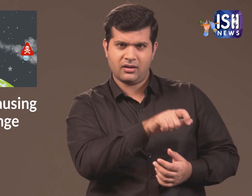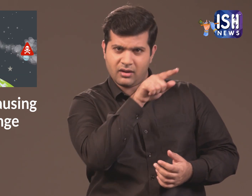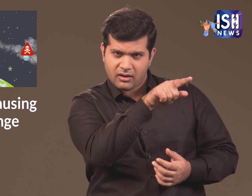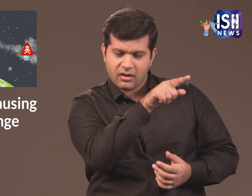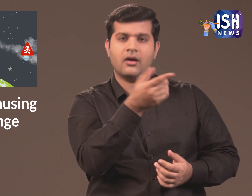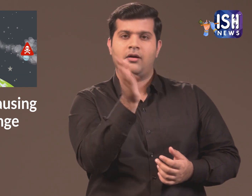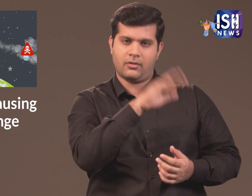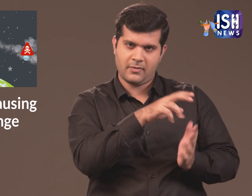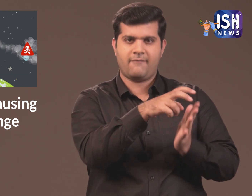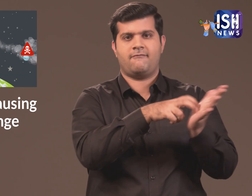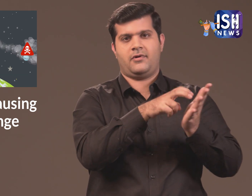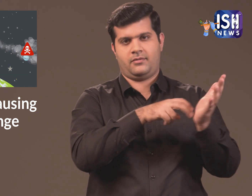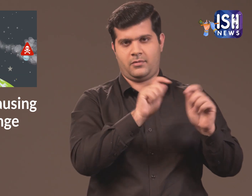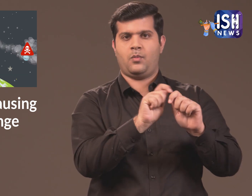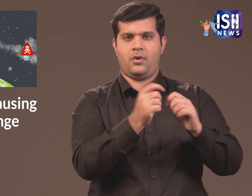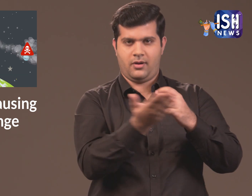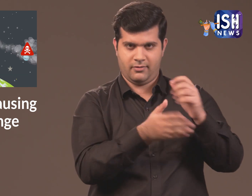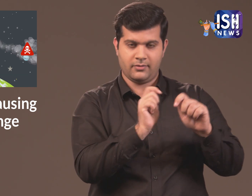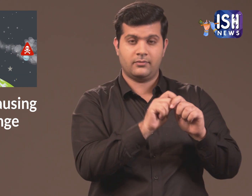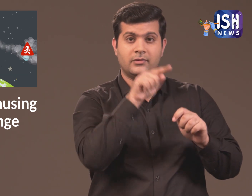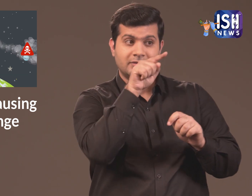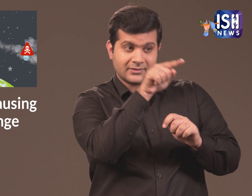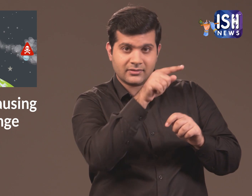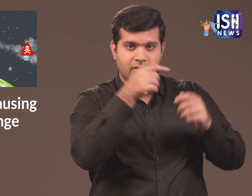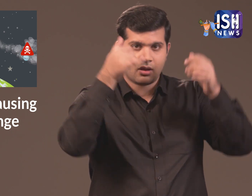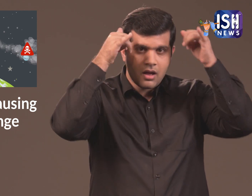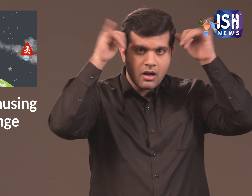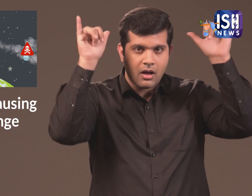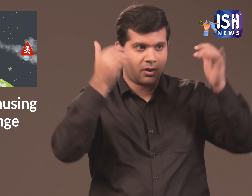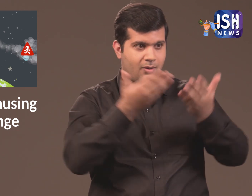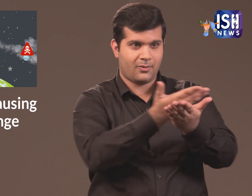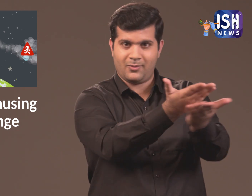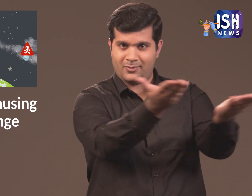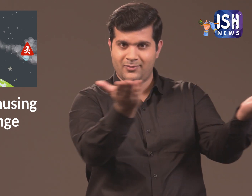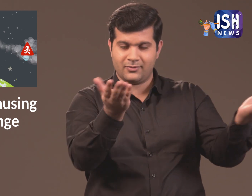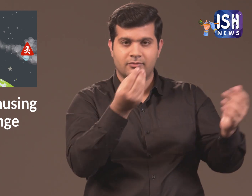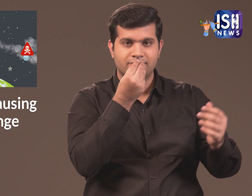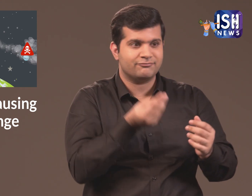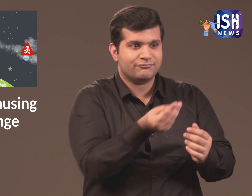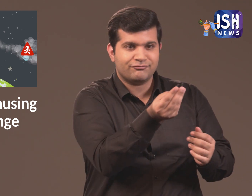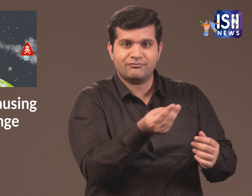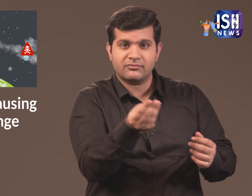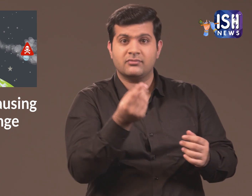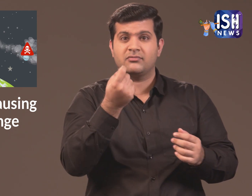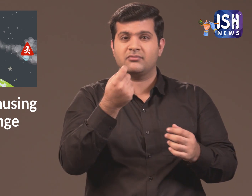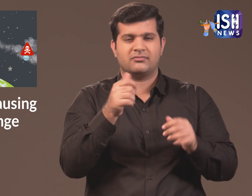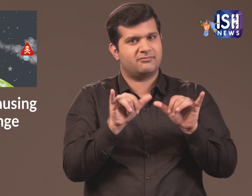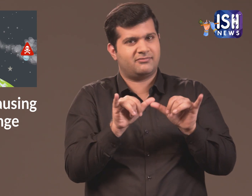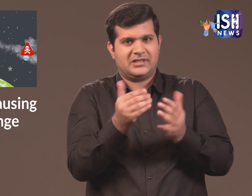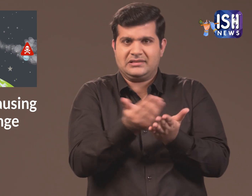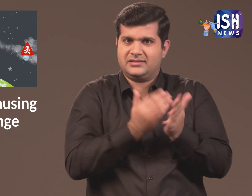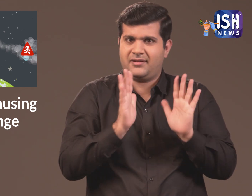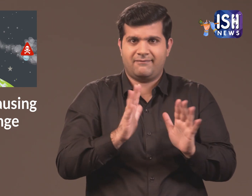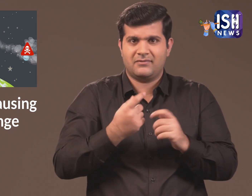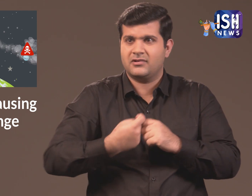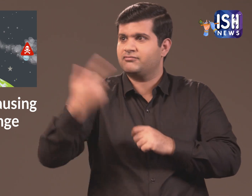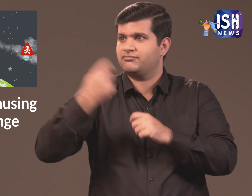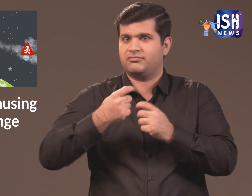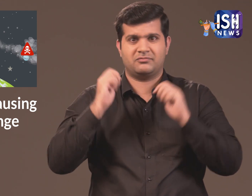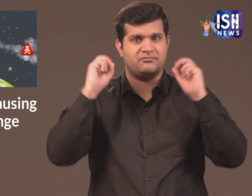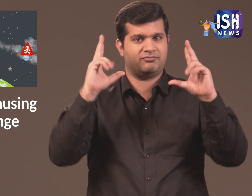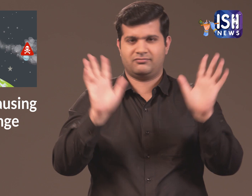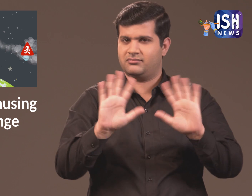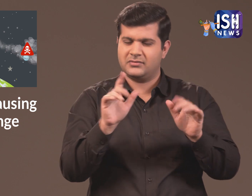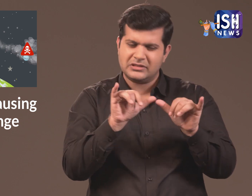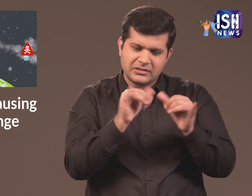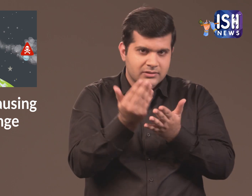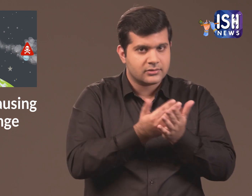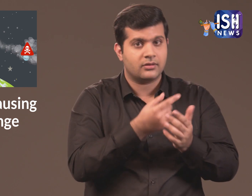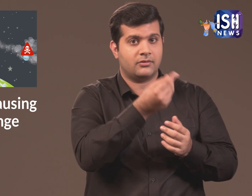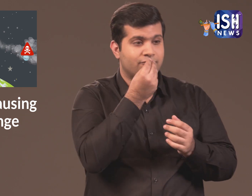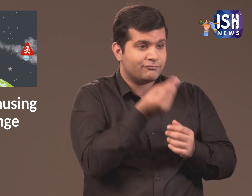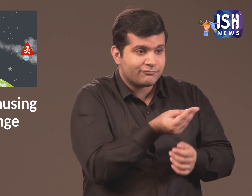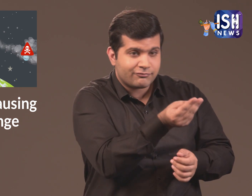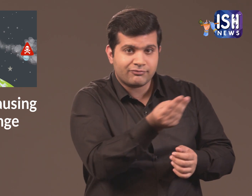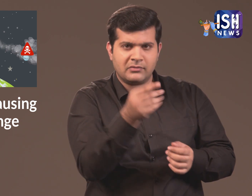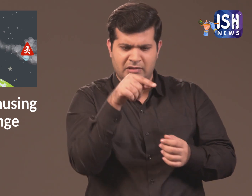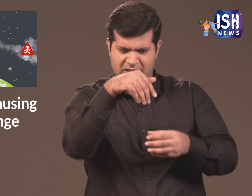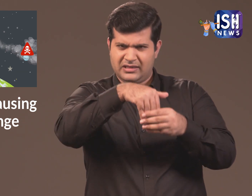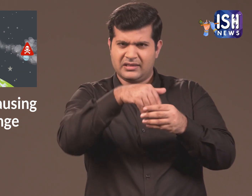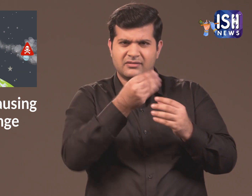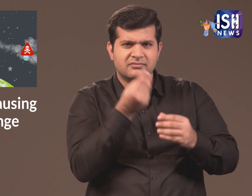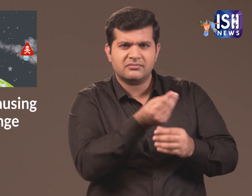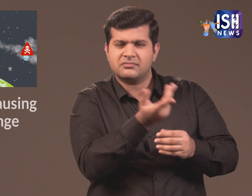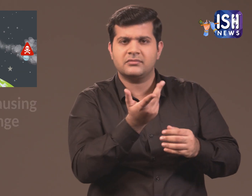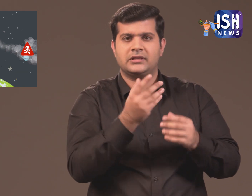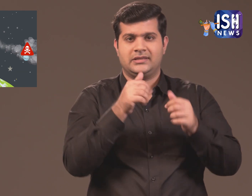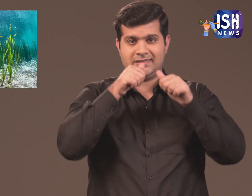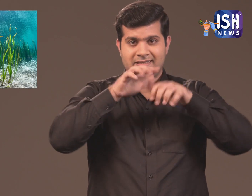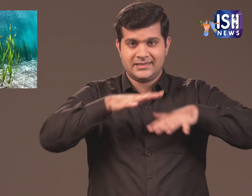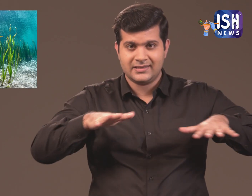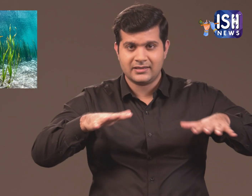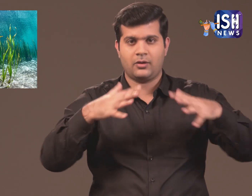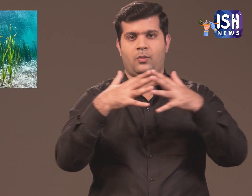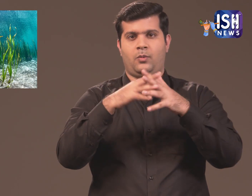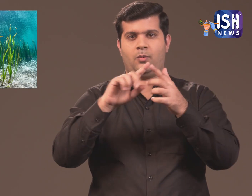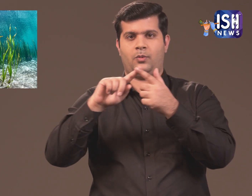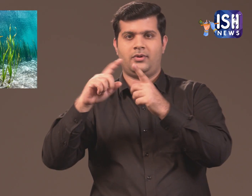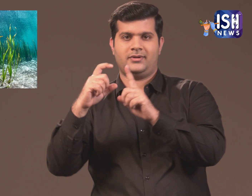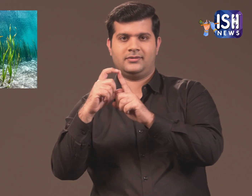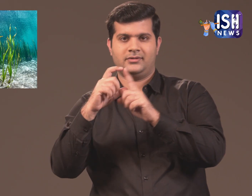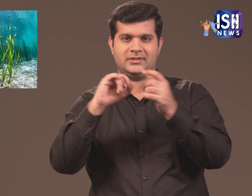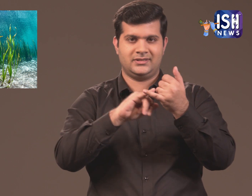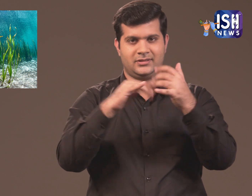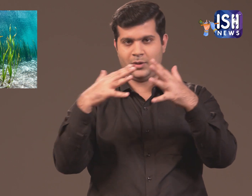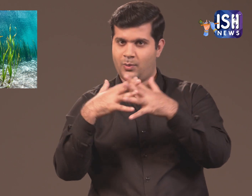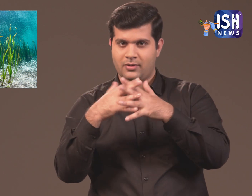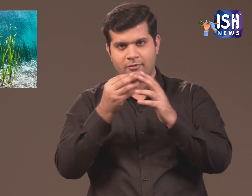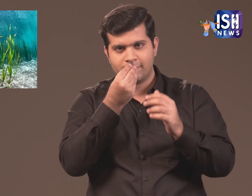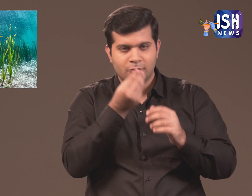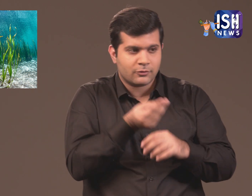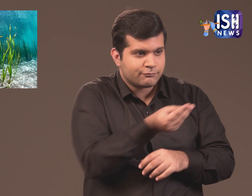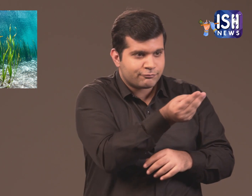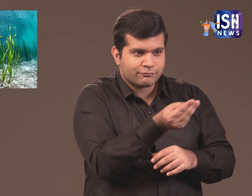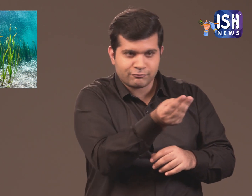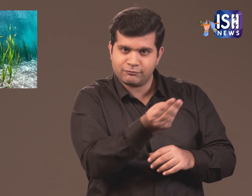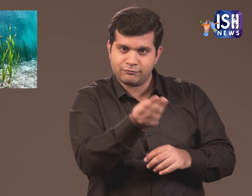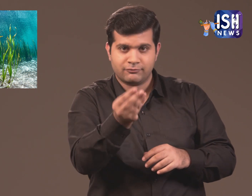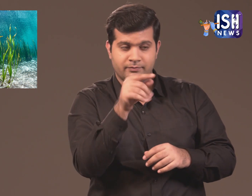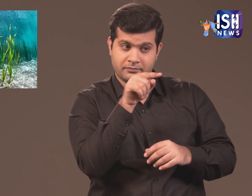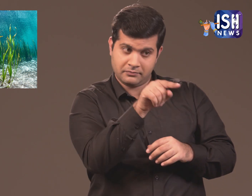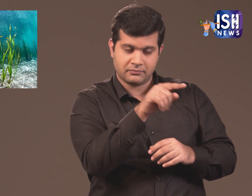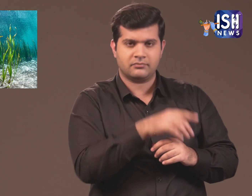a farmer in a village would feed his cows extremely low cost food because he couldn't afford it. He fed them seaweed.